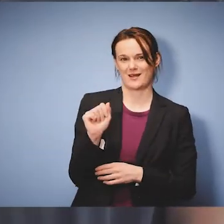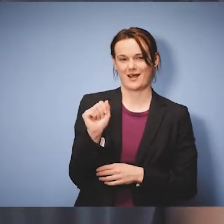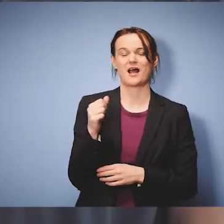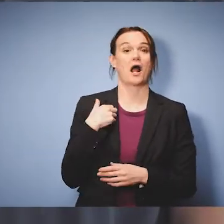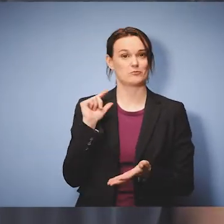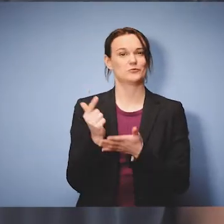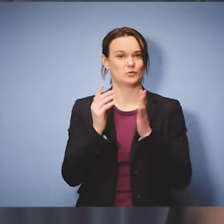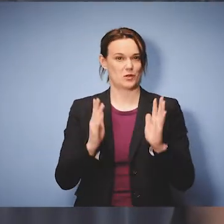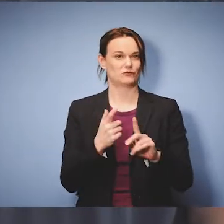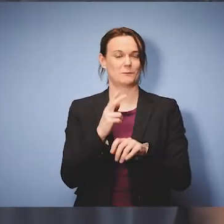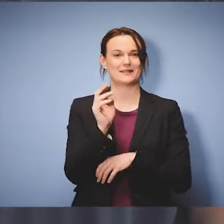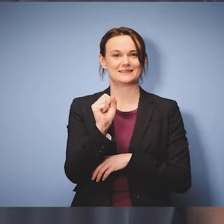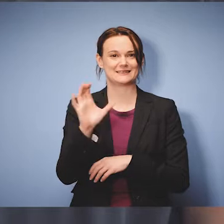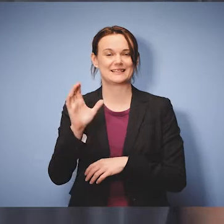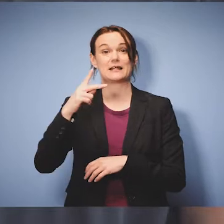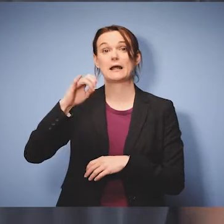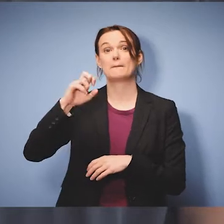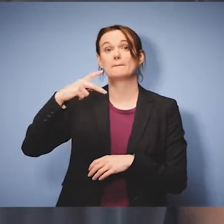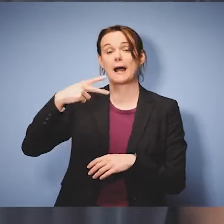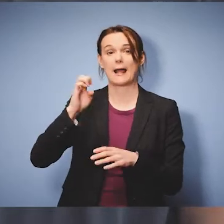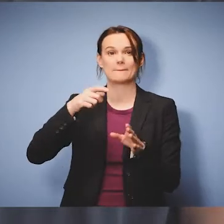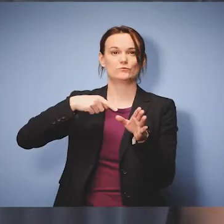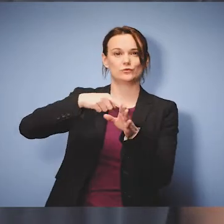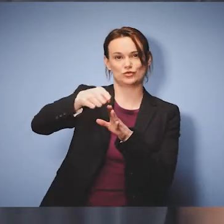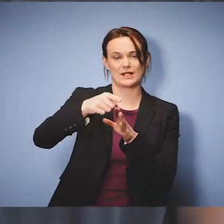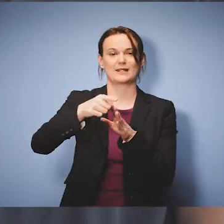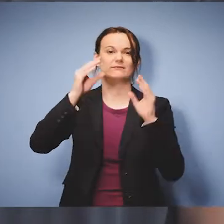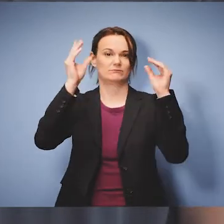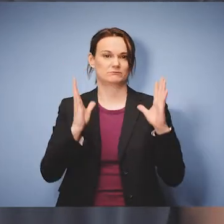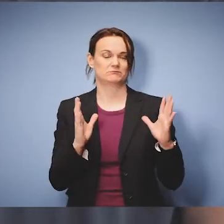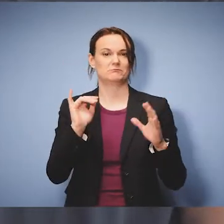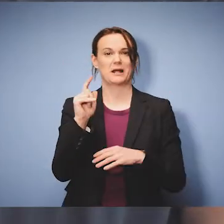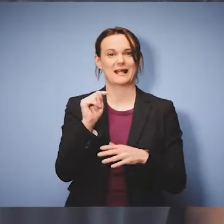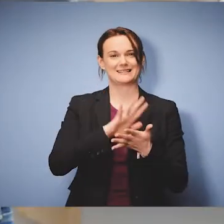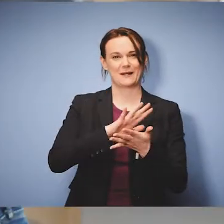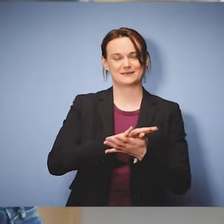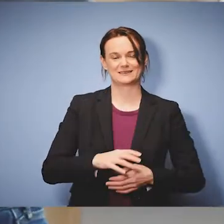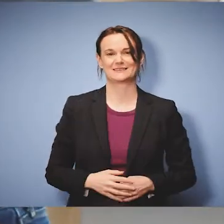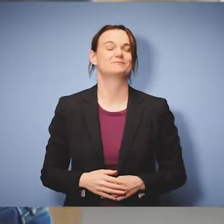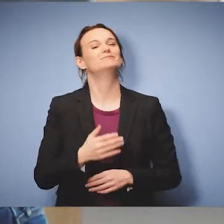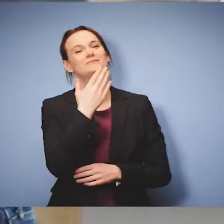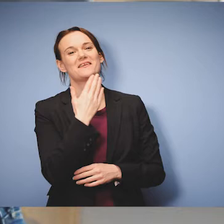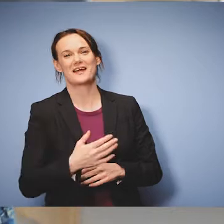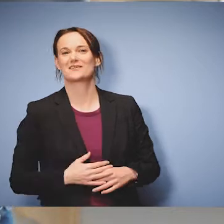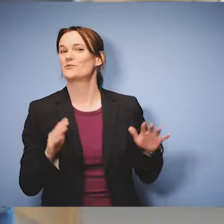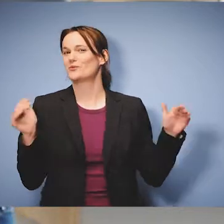I'm NSCC alumni, as well as Pipe Trades Faculty at the IT campus. And this is Justin. Thanks, Rhonda. And welcome to the heart of the valley.